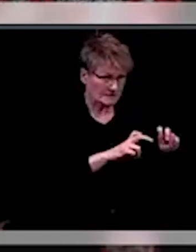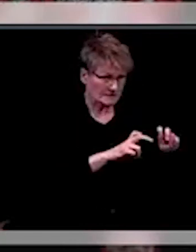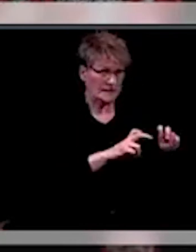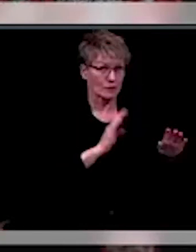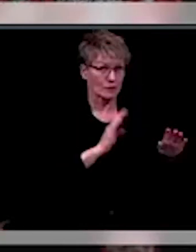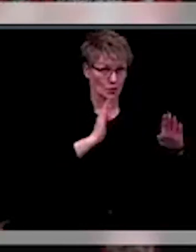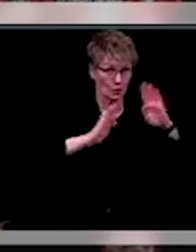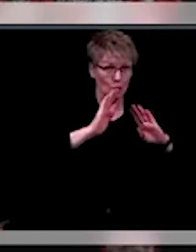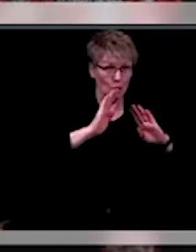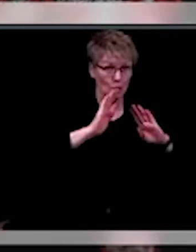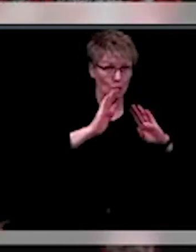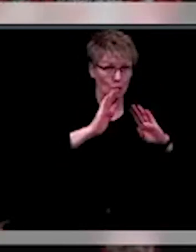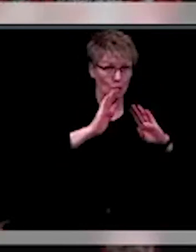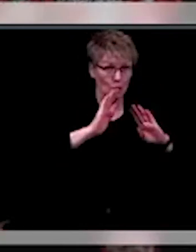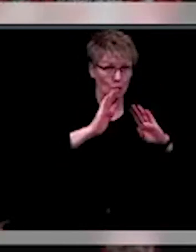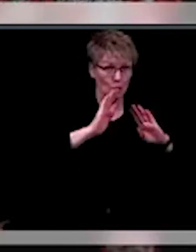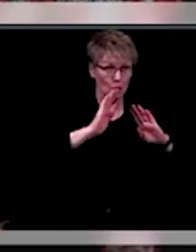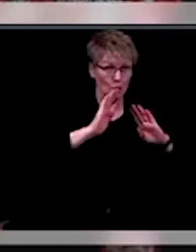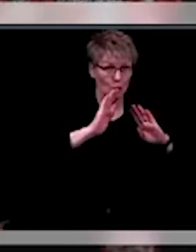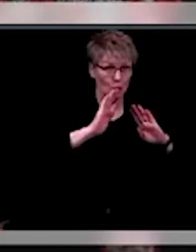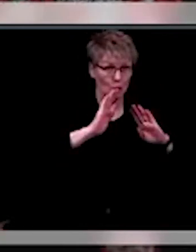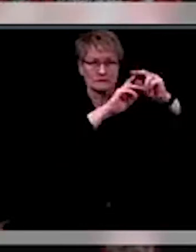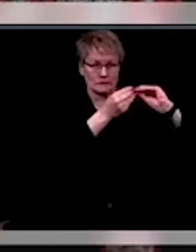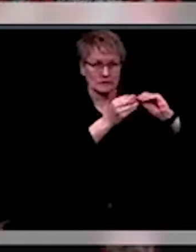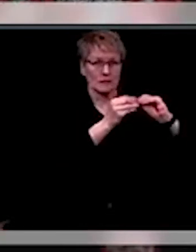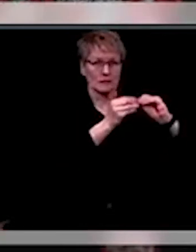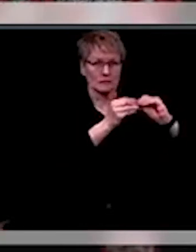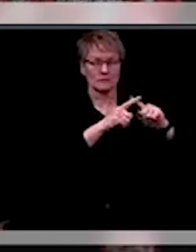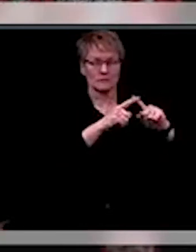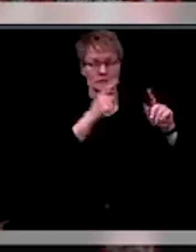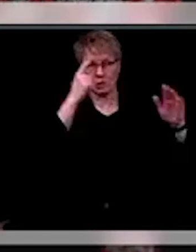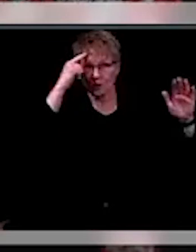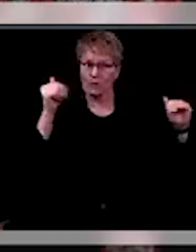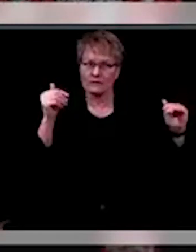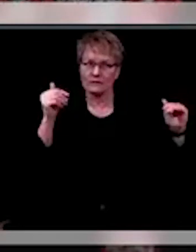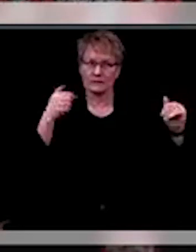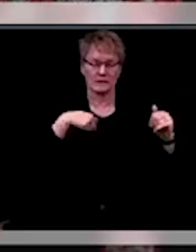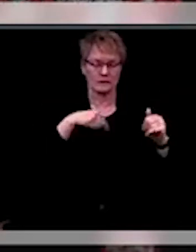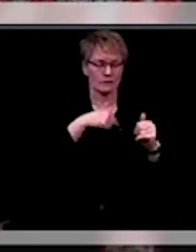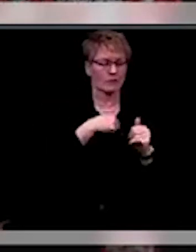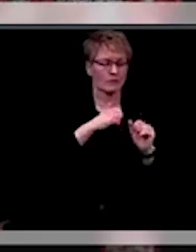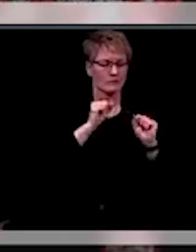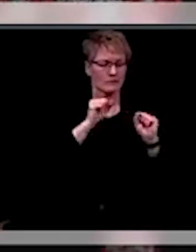but most of them hopefully we'll be able to do like a testing response and get people doing the